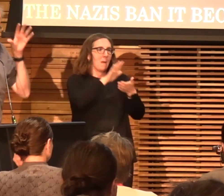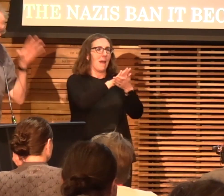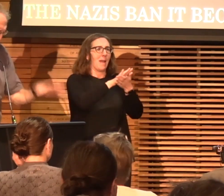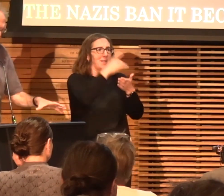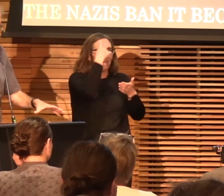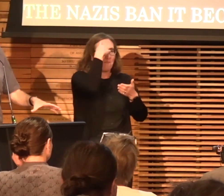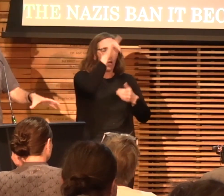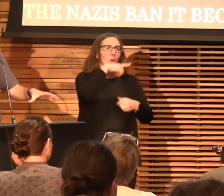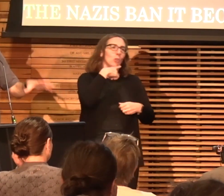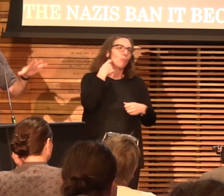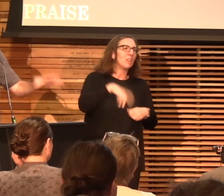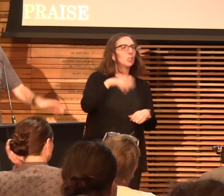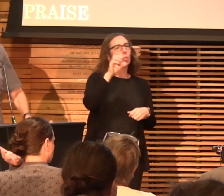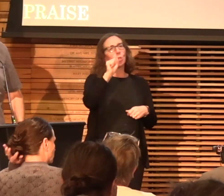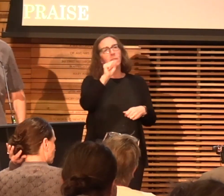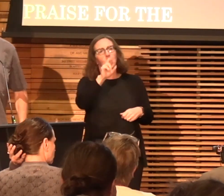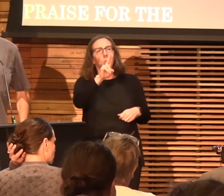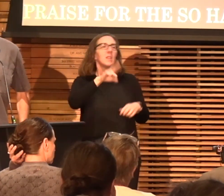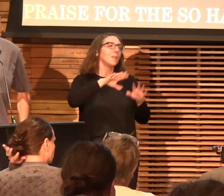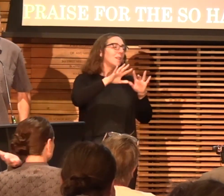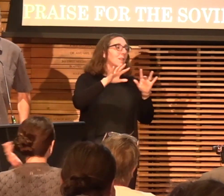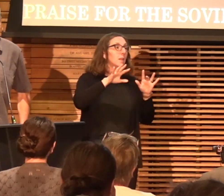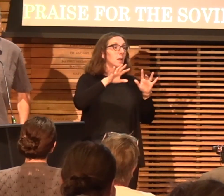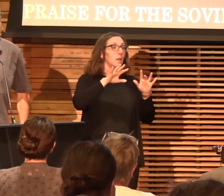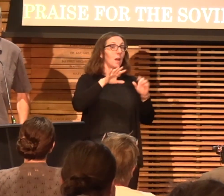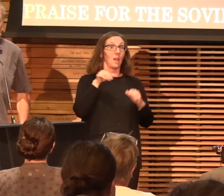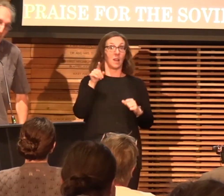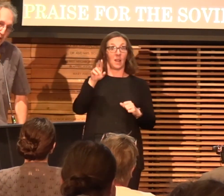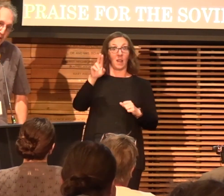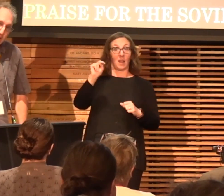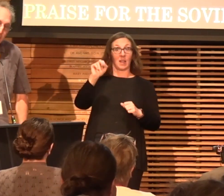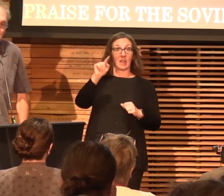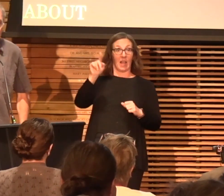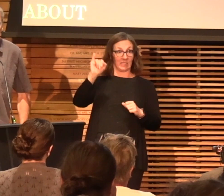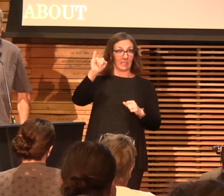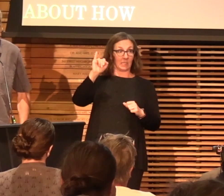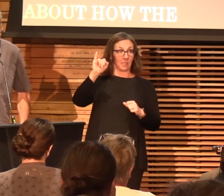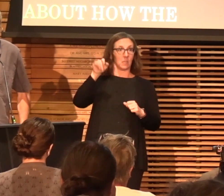She's talking about how the Nazis tried to censor her 1929 memoir.